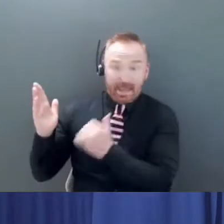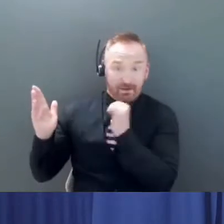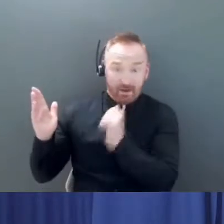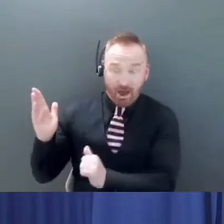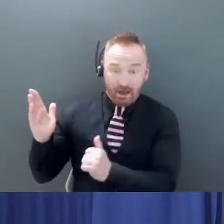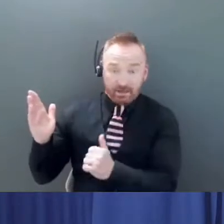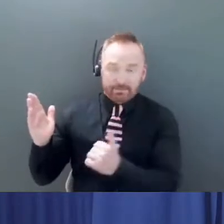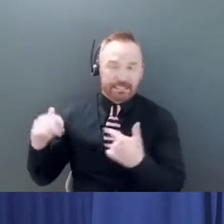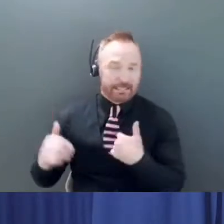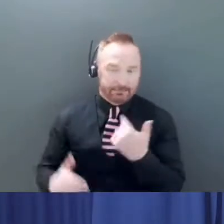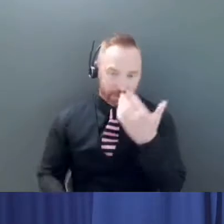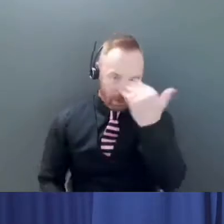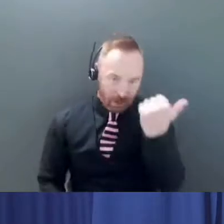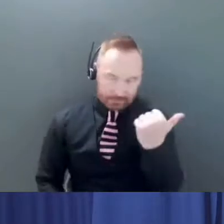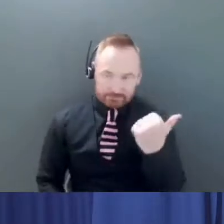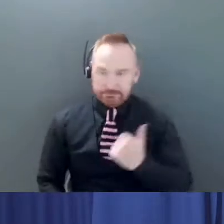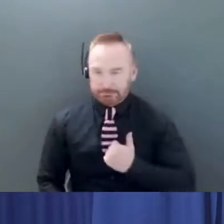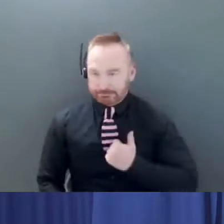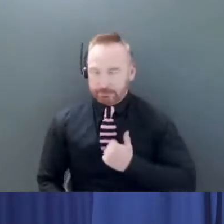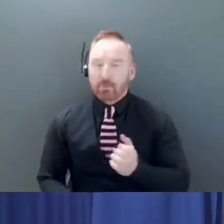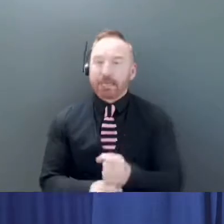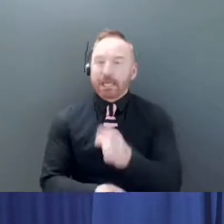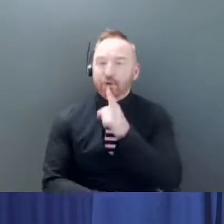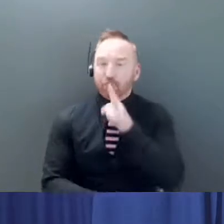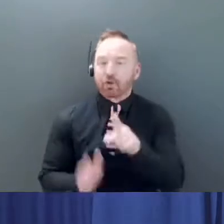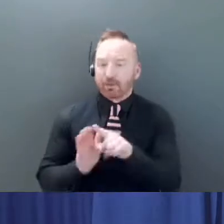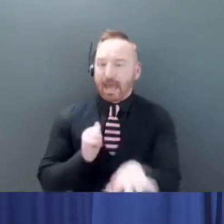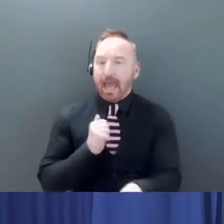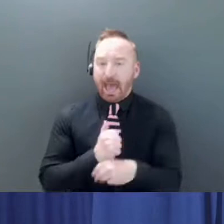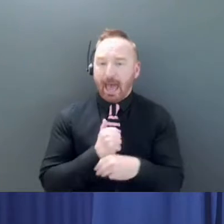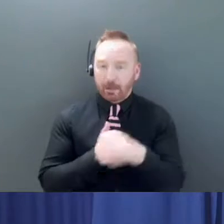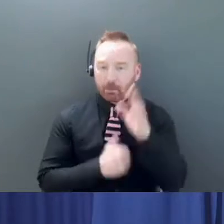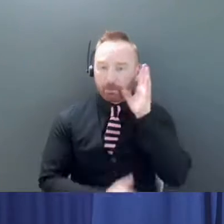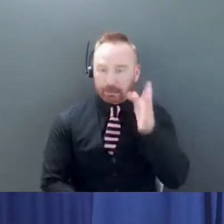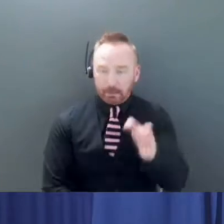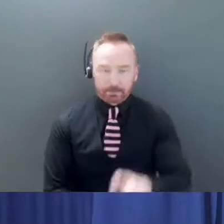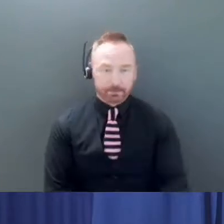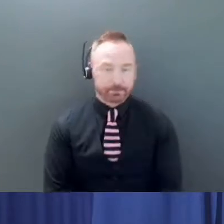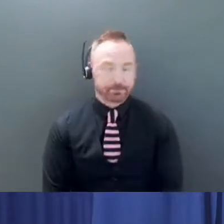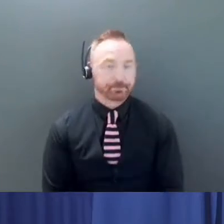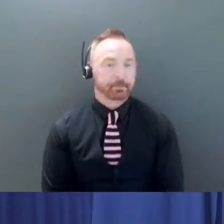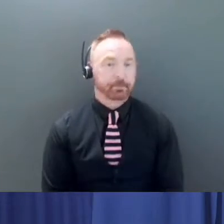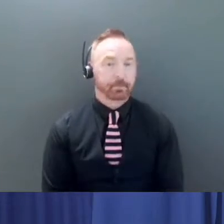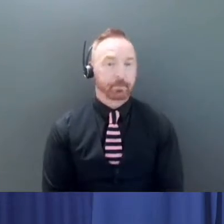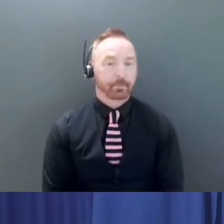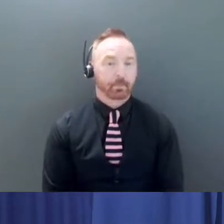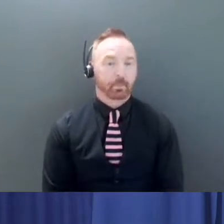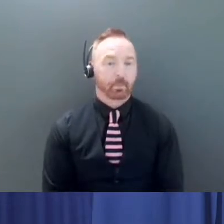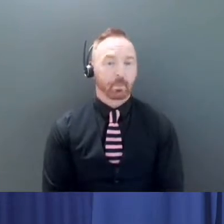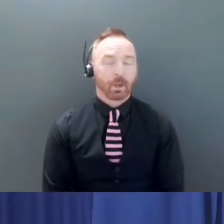It is also of course they are also regular lated facilities